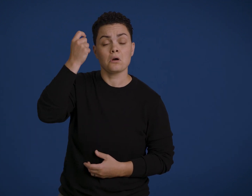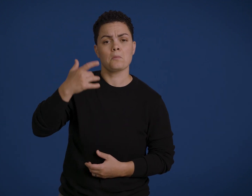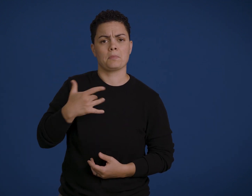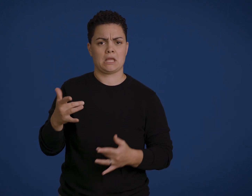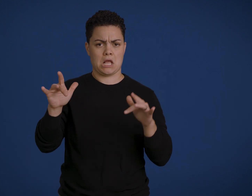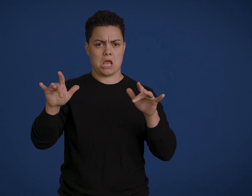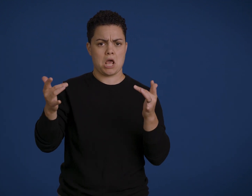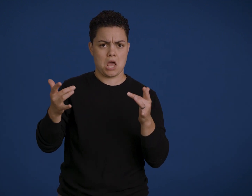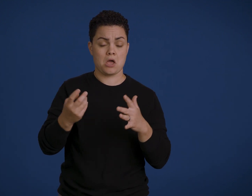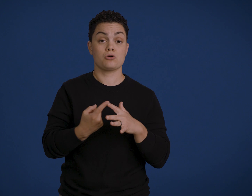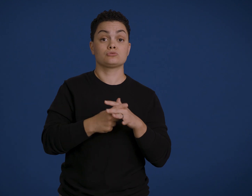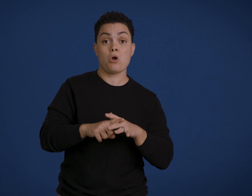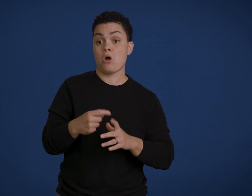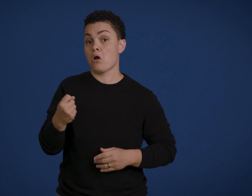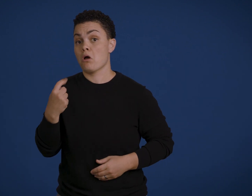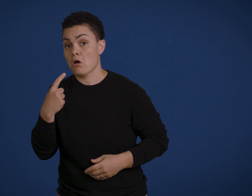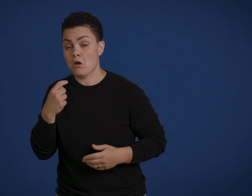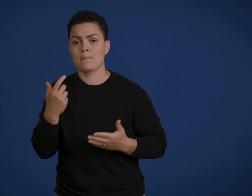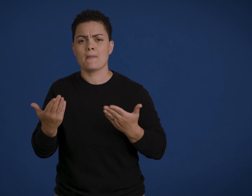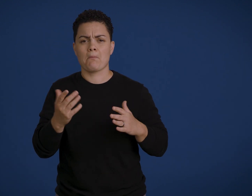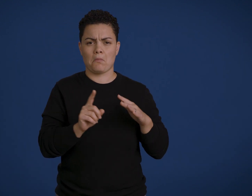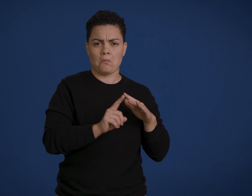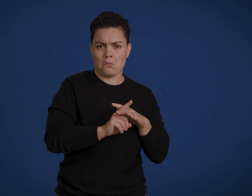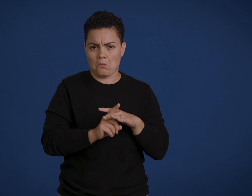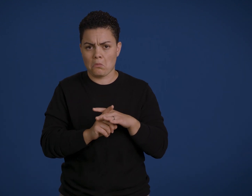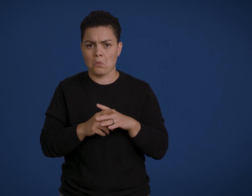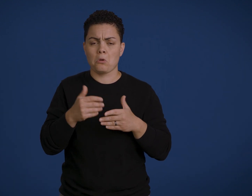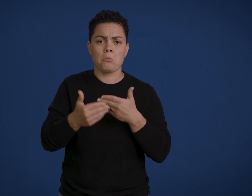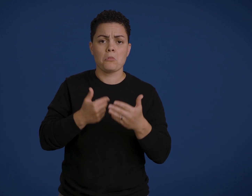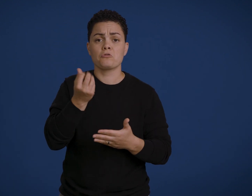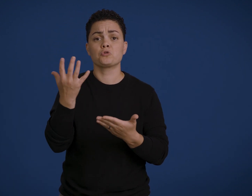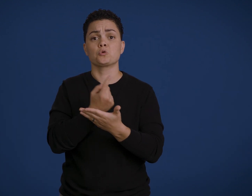Fortunately, they’re often mild and tend to subside after a couple of weeks.